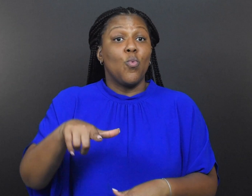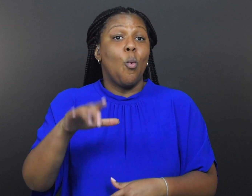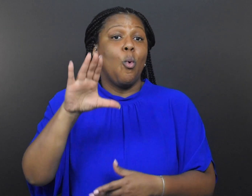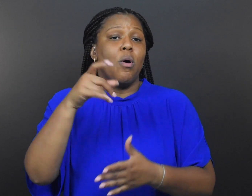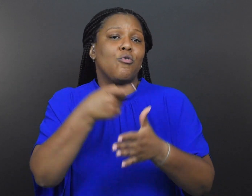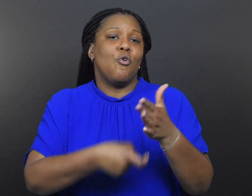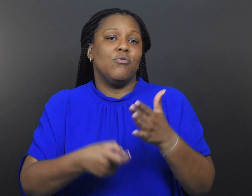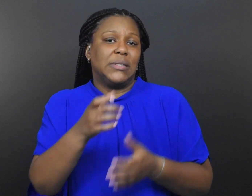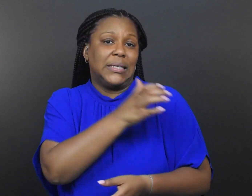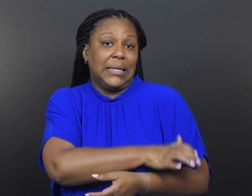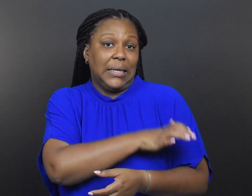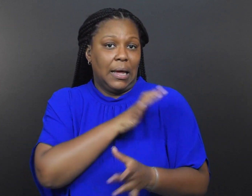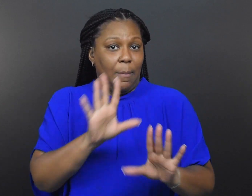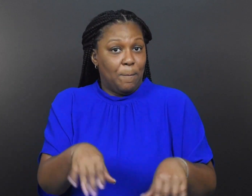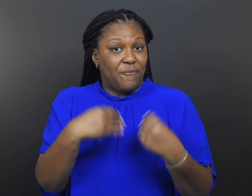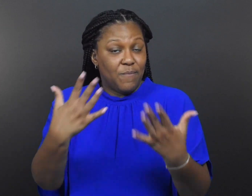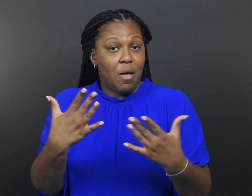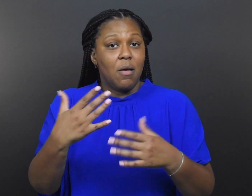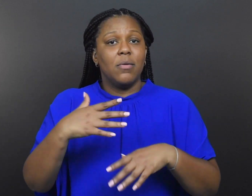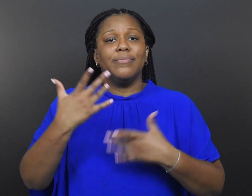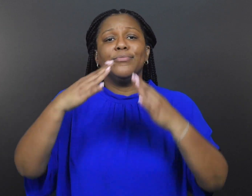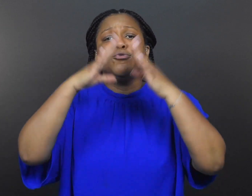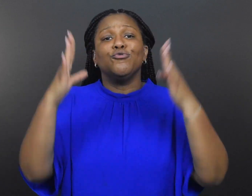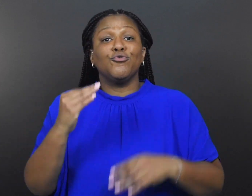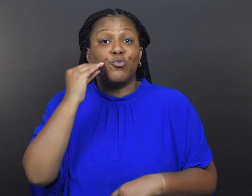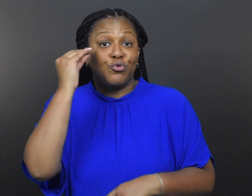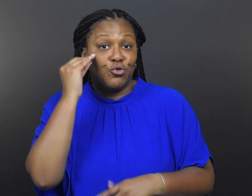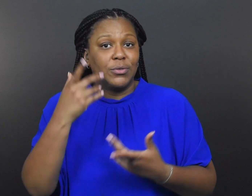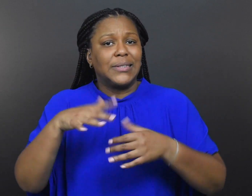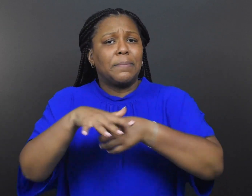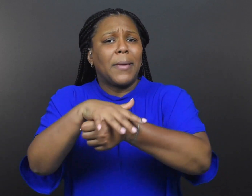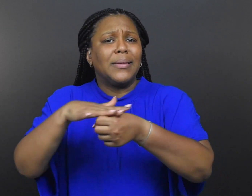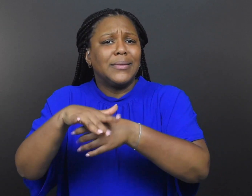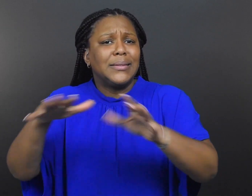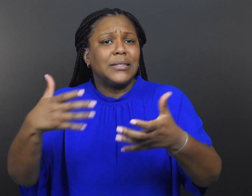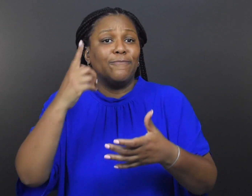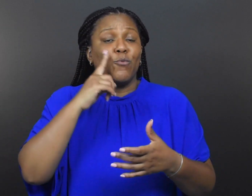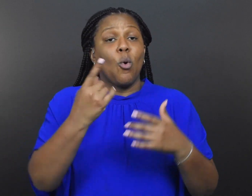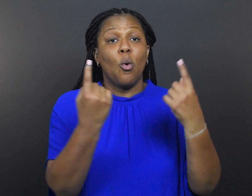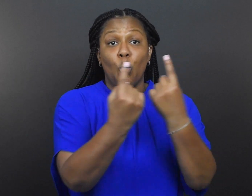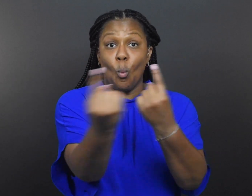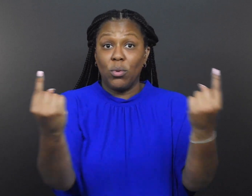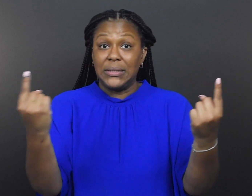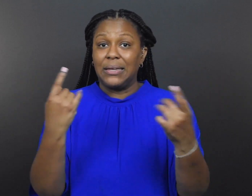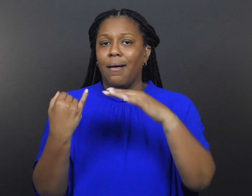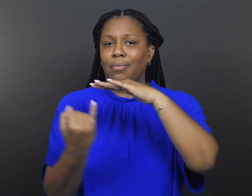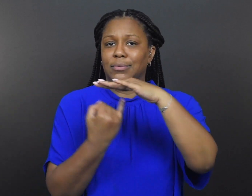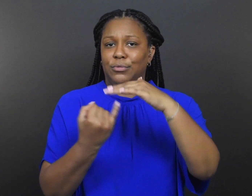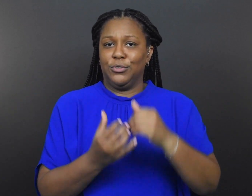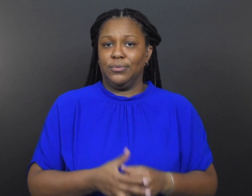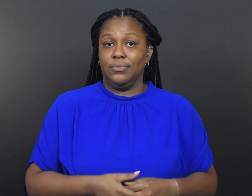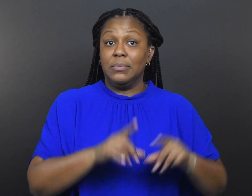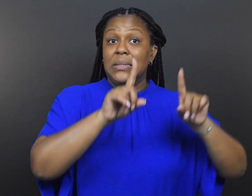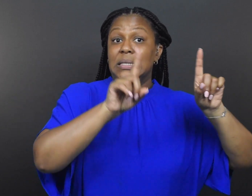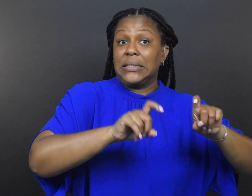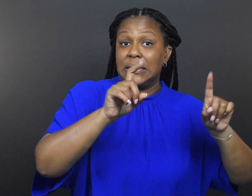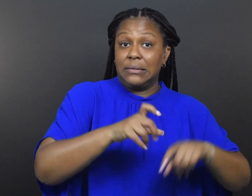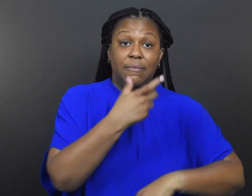to provide shelter space for quarantine and isolation, testing, and vaccination services.